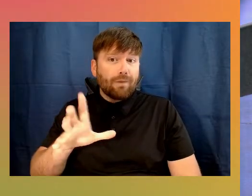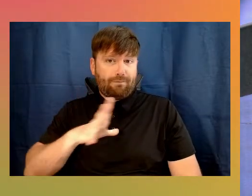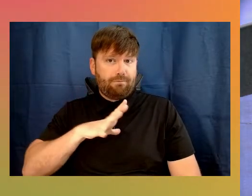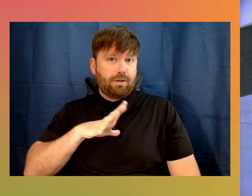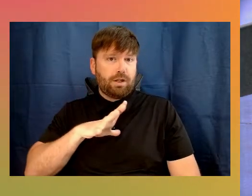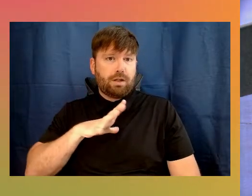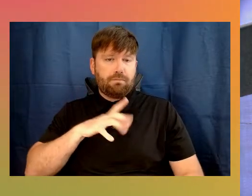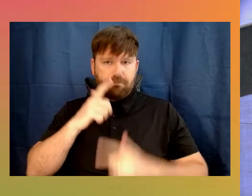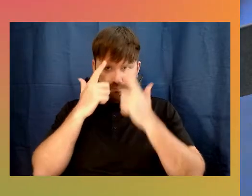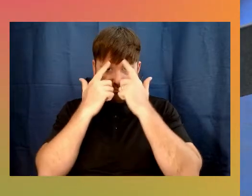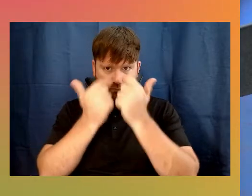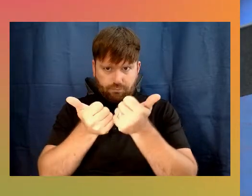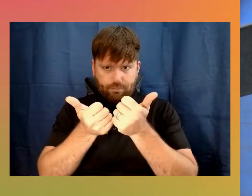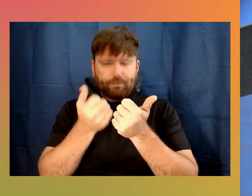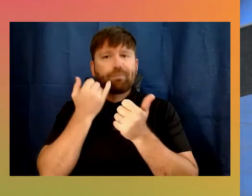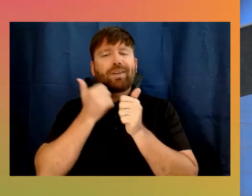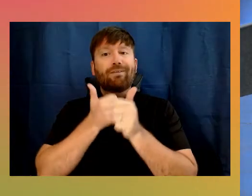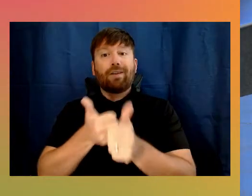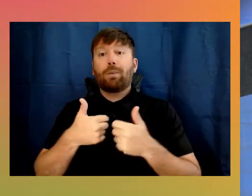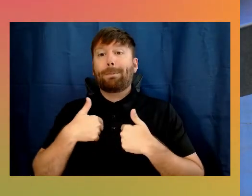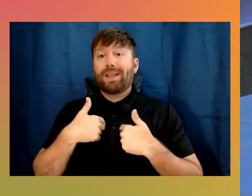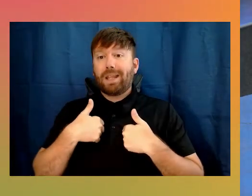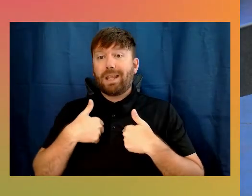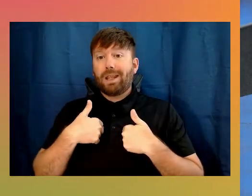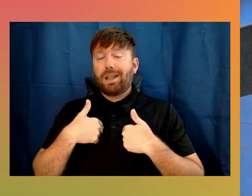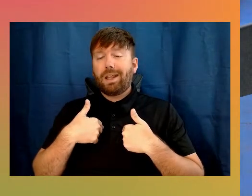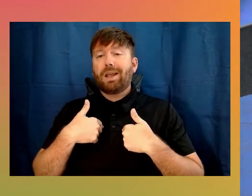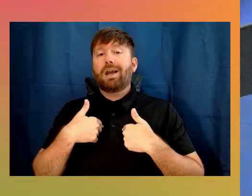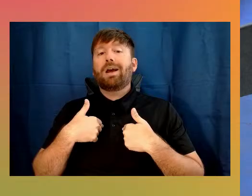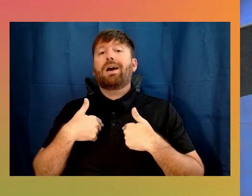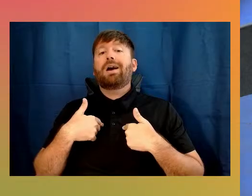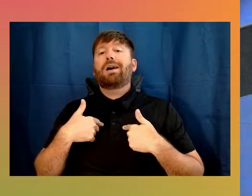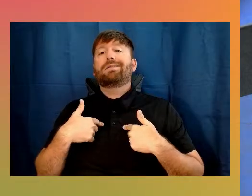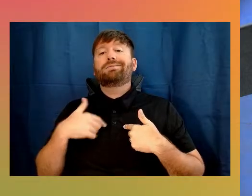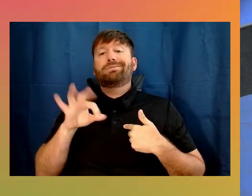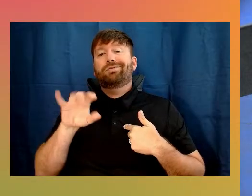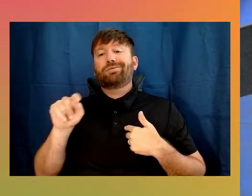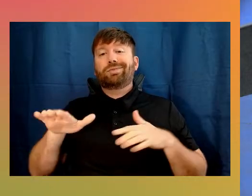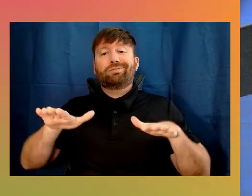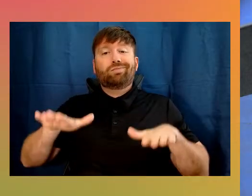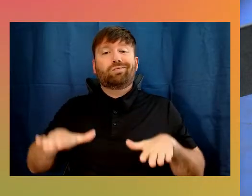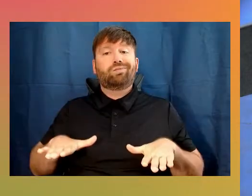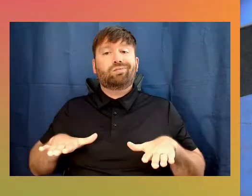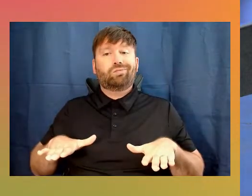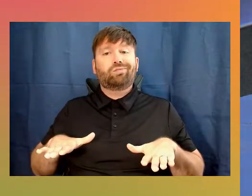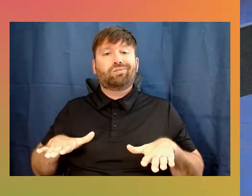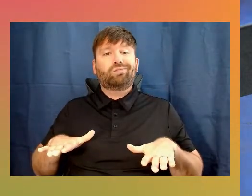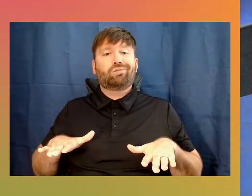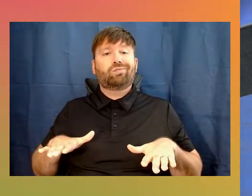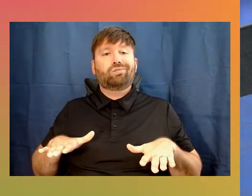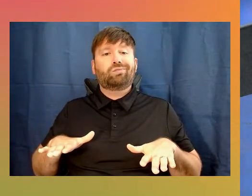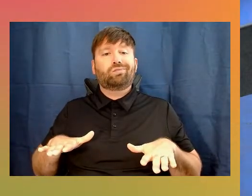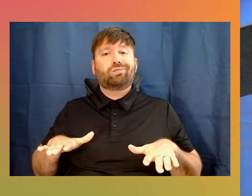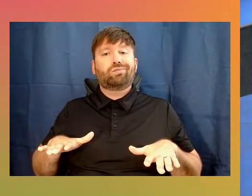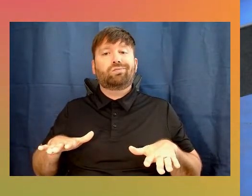YOU FEEL COMFORTABLE TAKING FULL WHEEL, PLEASE FEEL FREE TO TAKE THAT. OTHERWISE, IF YOU'RE WITH ME,